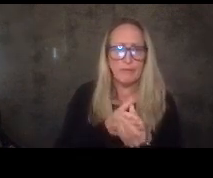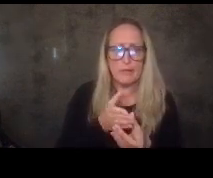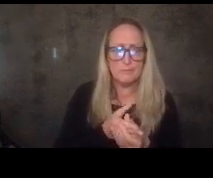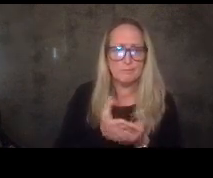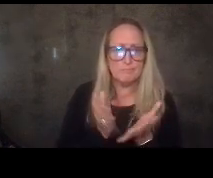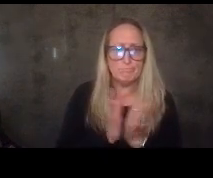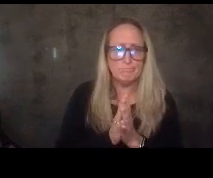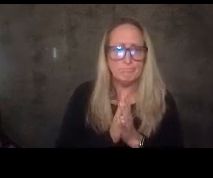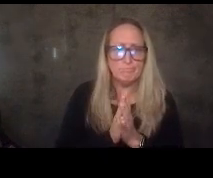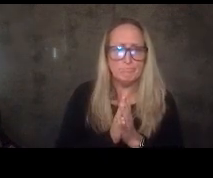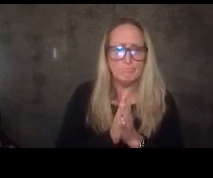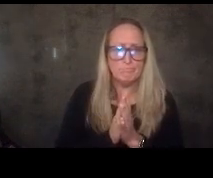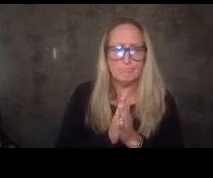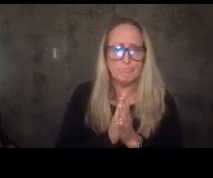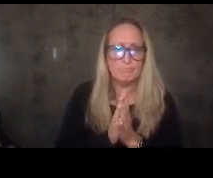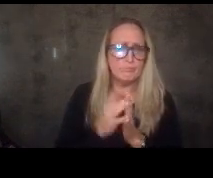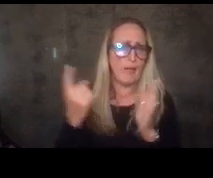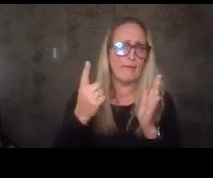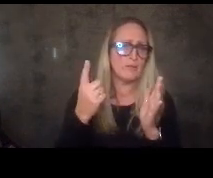Just that way, or have something on screen.